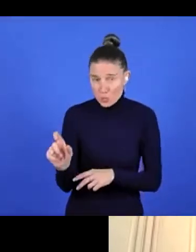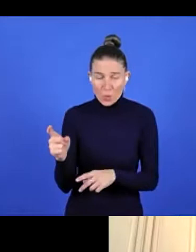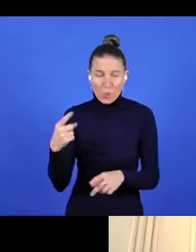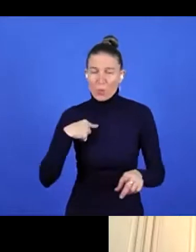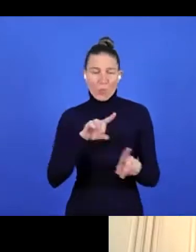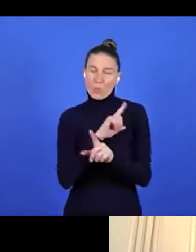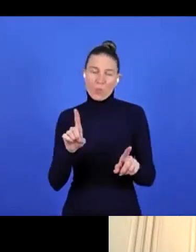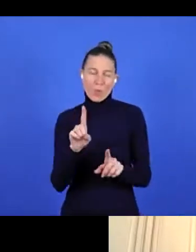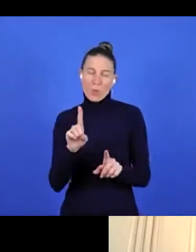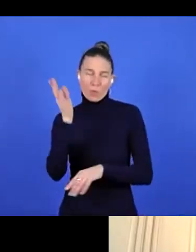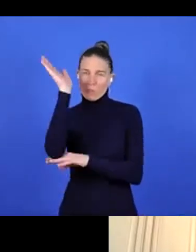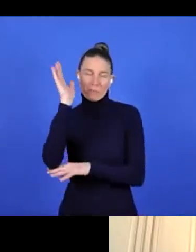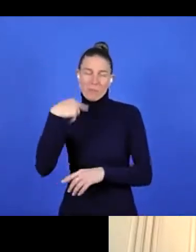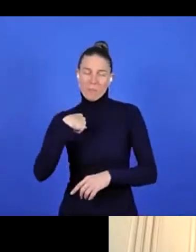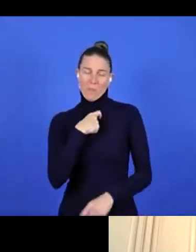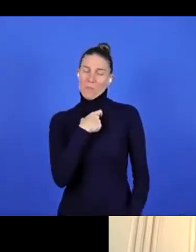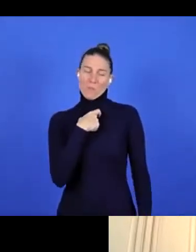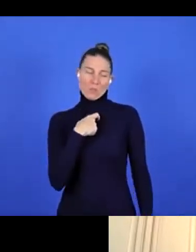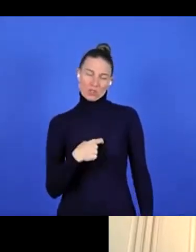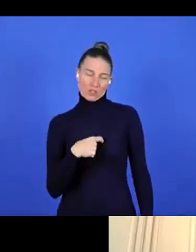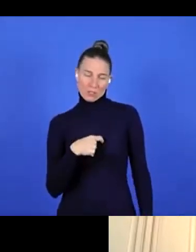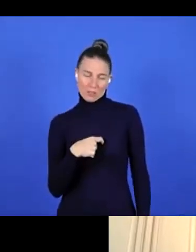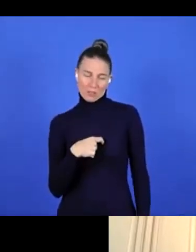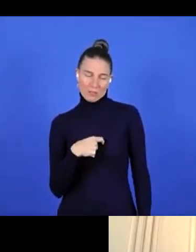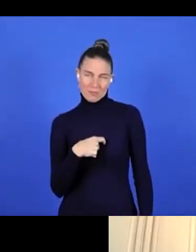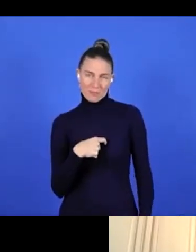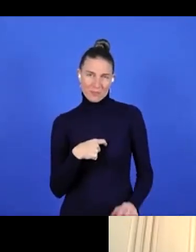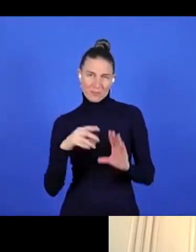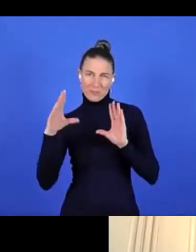I am not a cochlear emplant user. So I won't be speaking